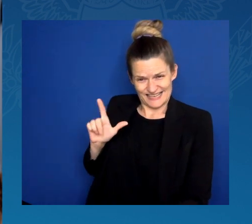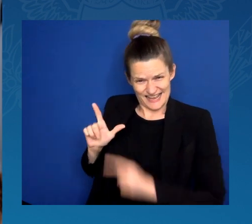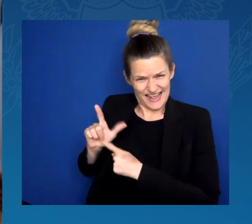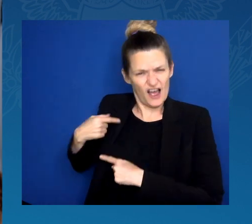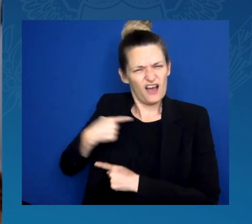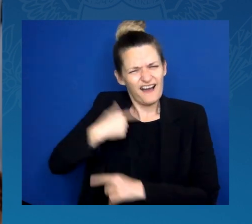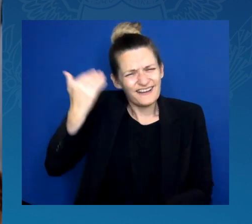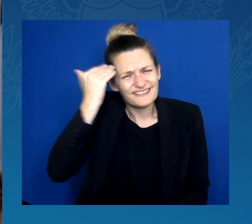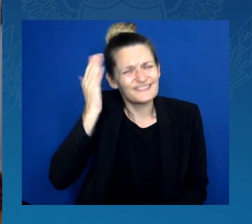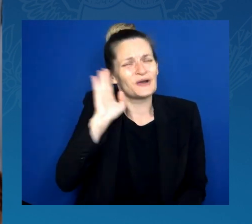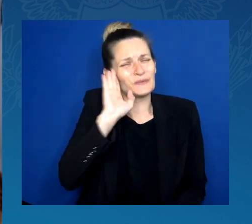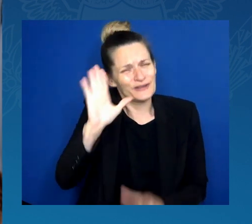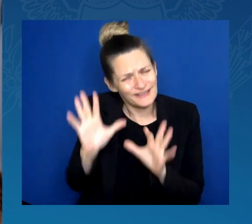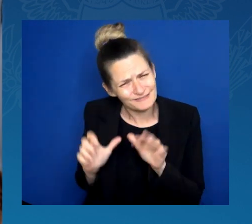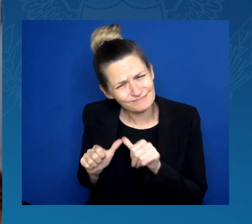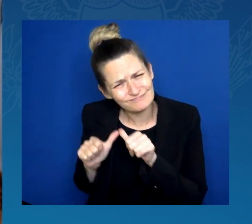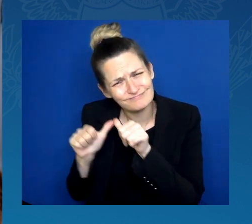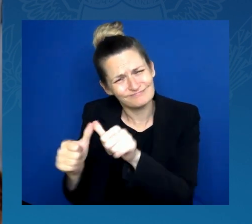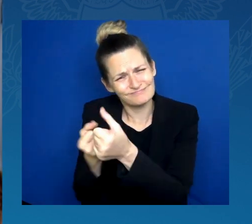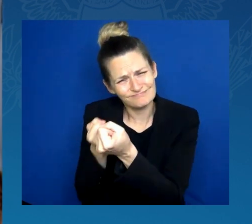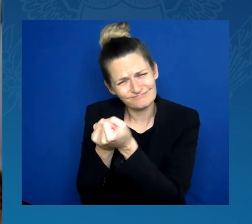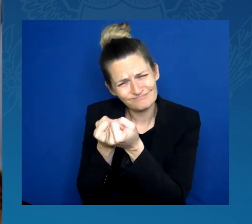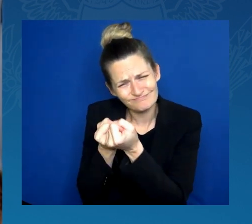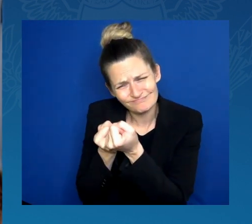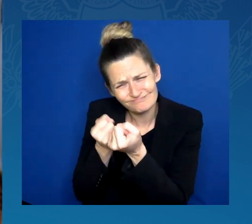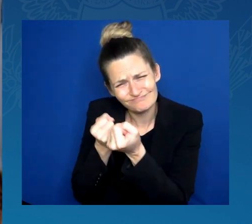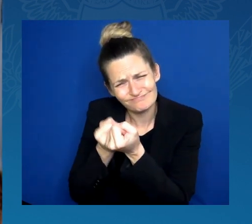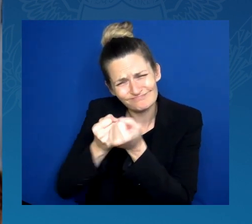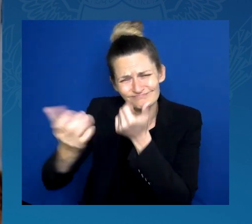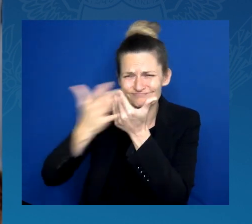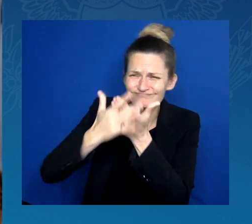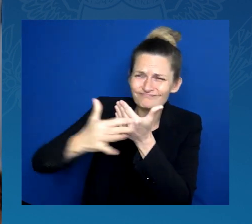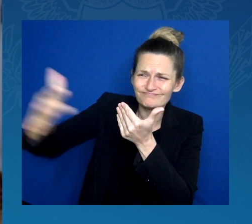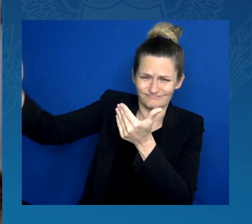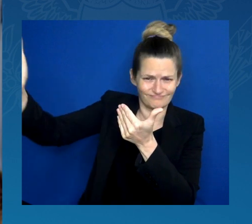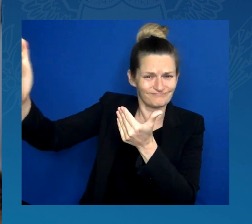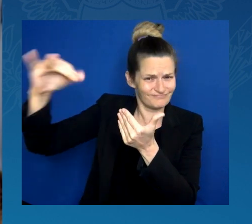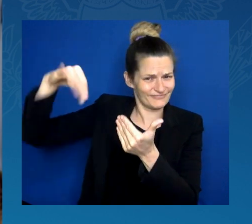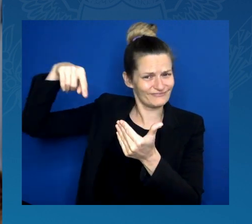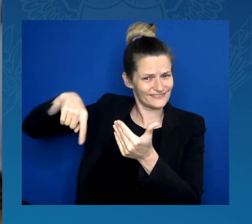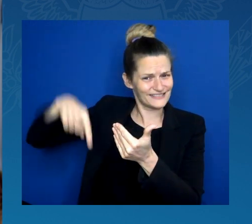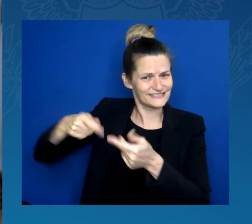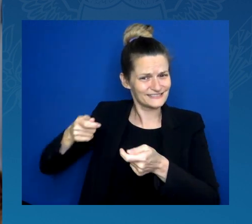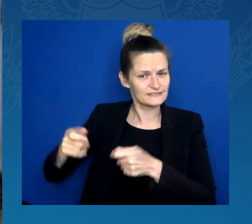It's a tremendous, tremendous privilege. Steelworkers.